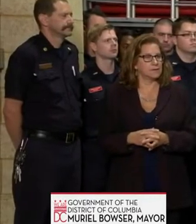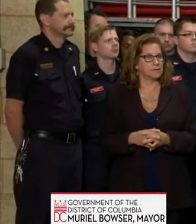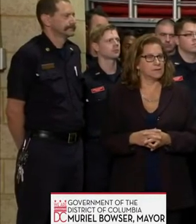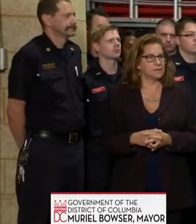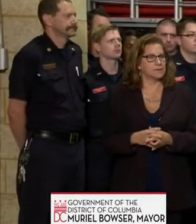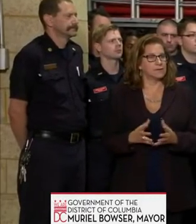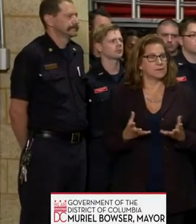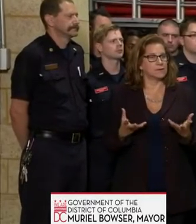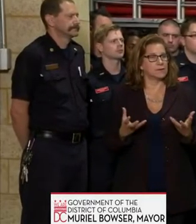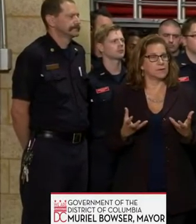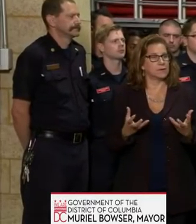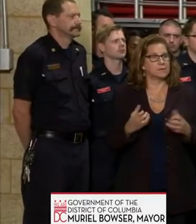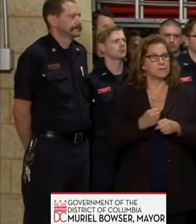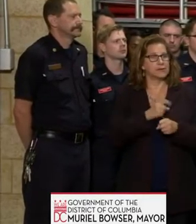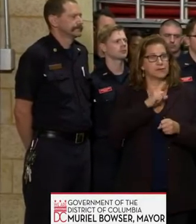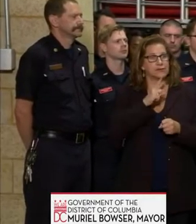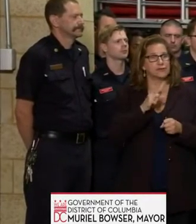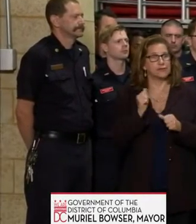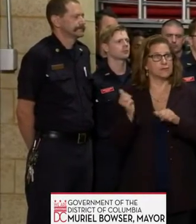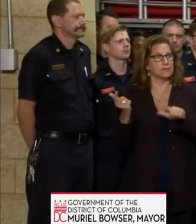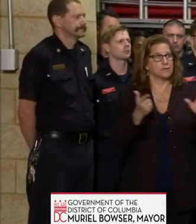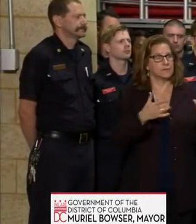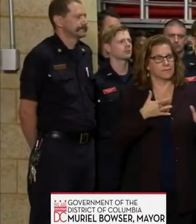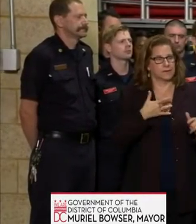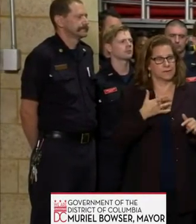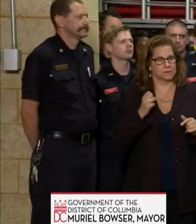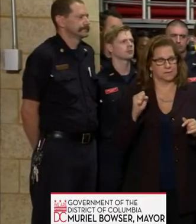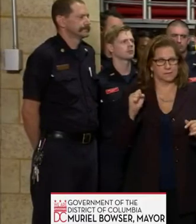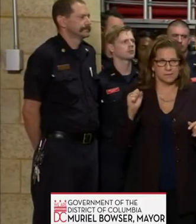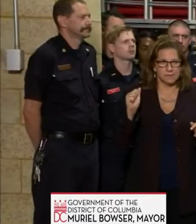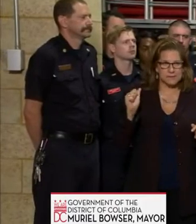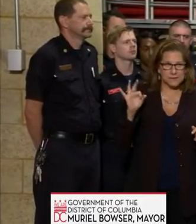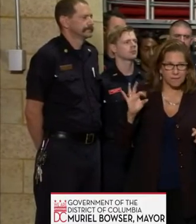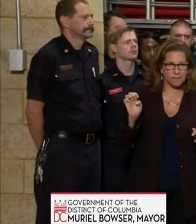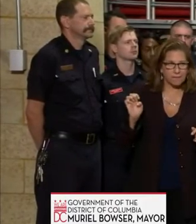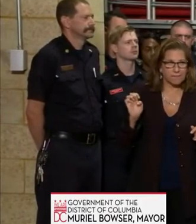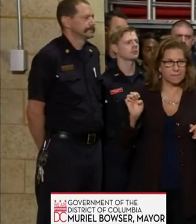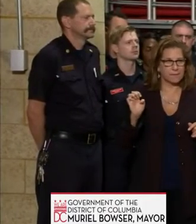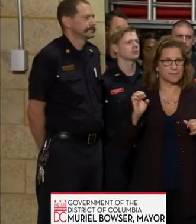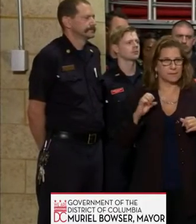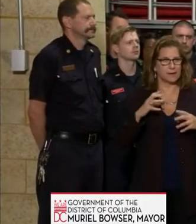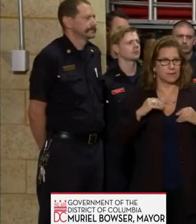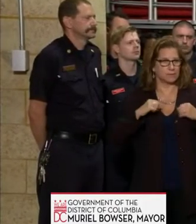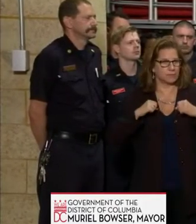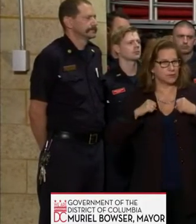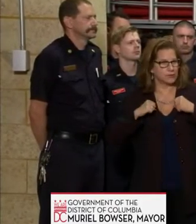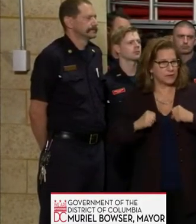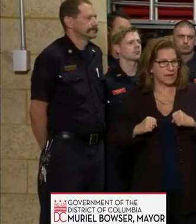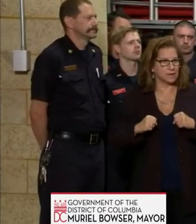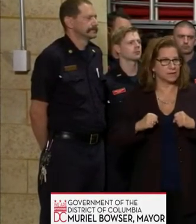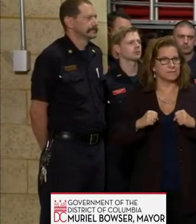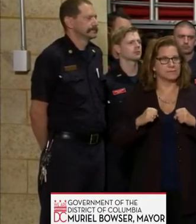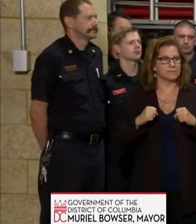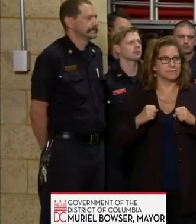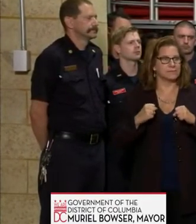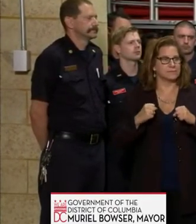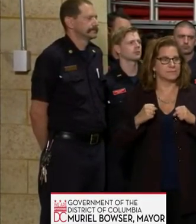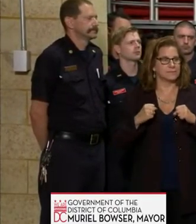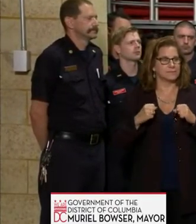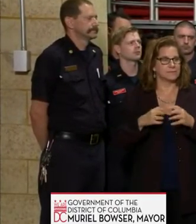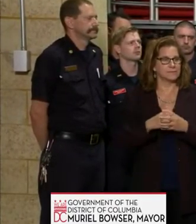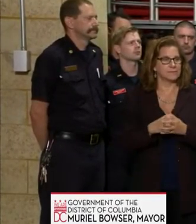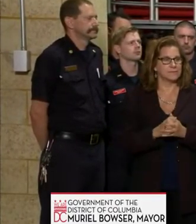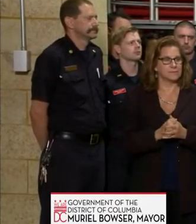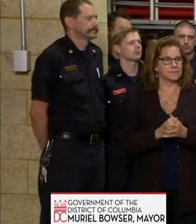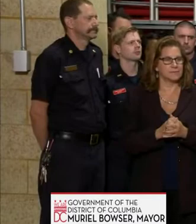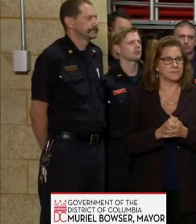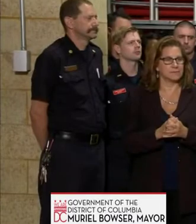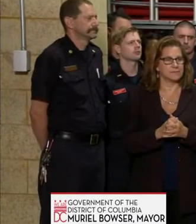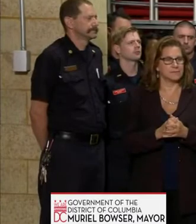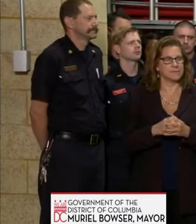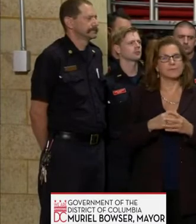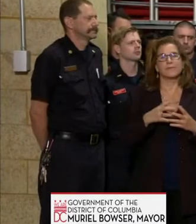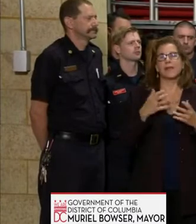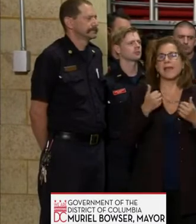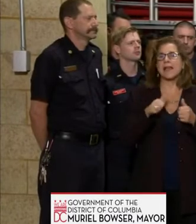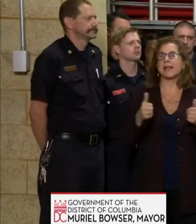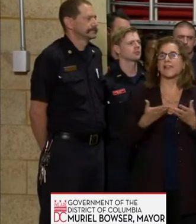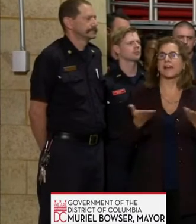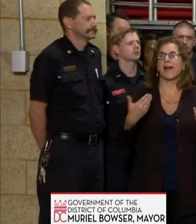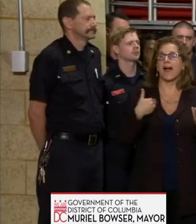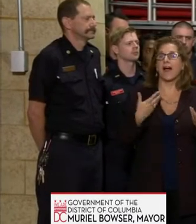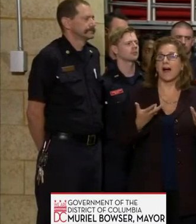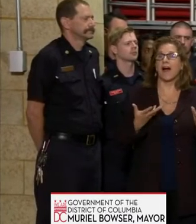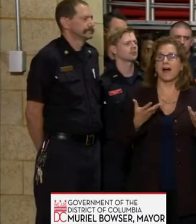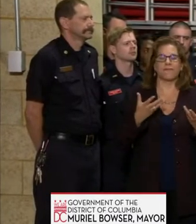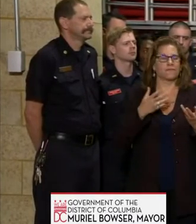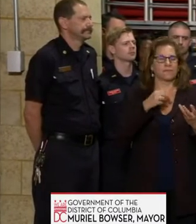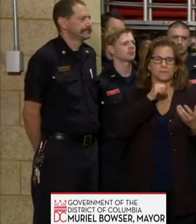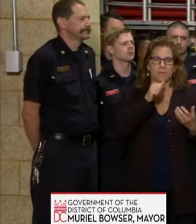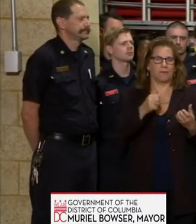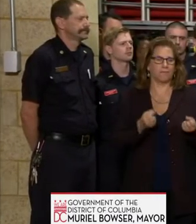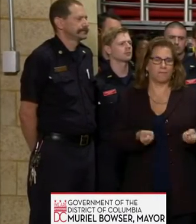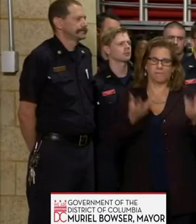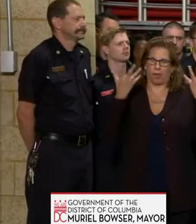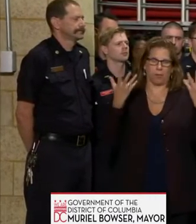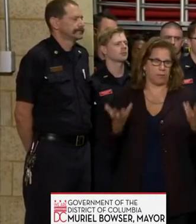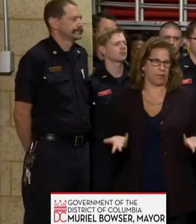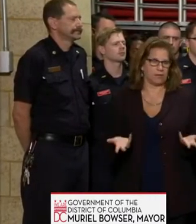BEST EQUIPMENT NECESSARY, WE HAVE FINALLY FULLY FUNDED THE